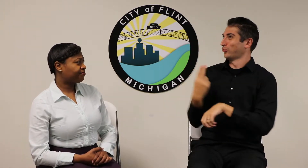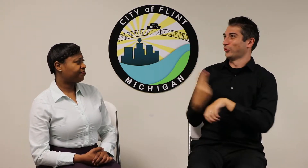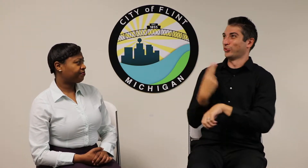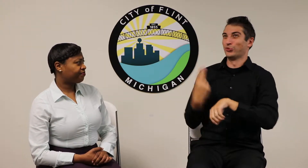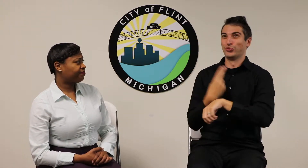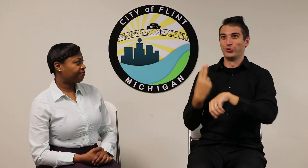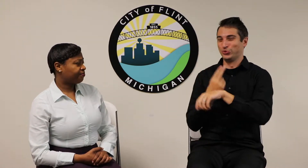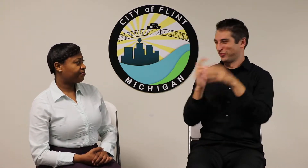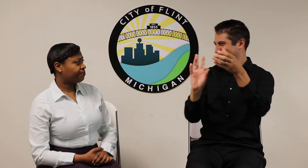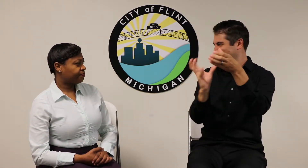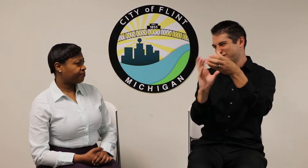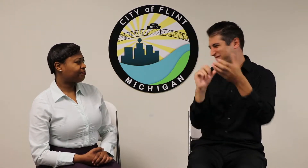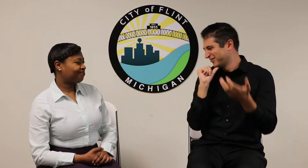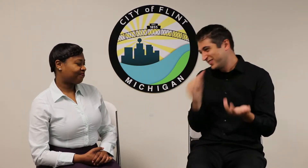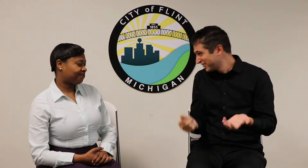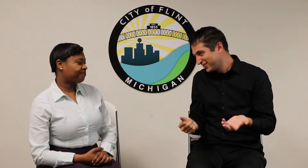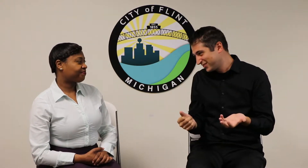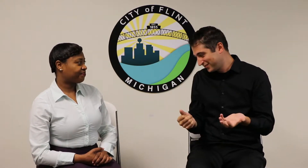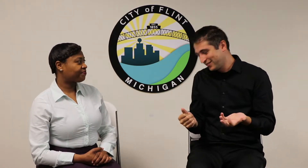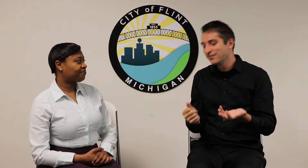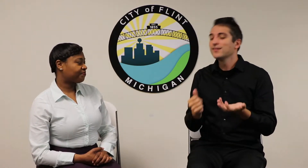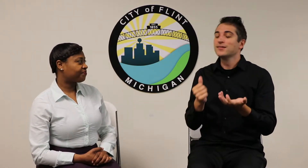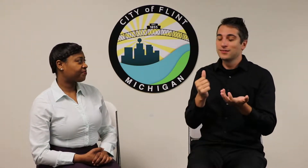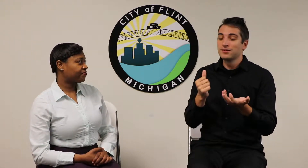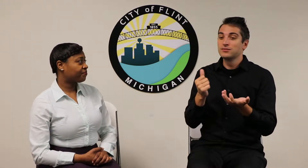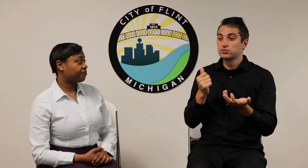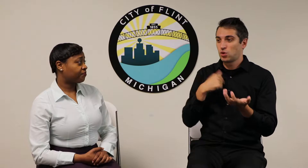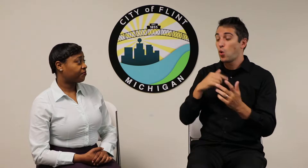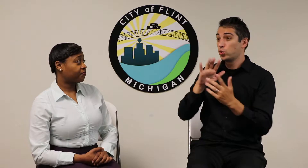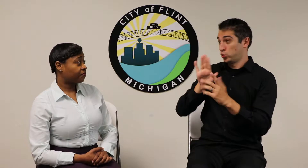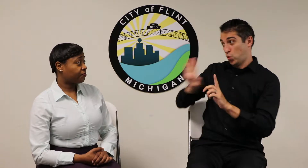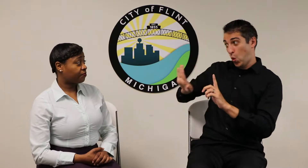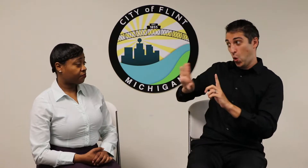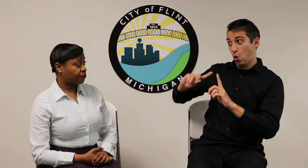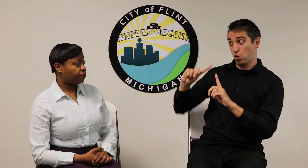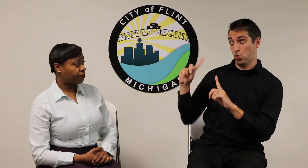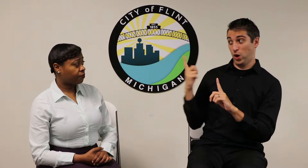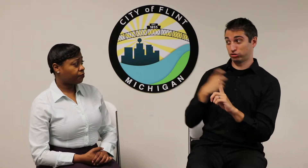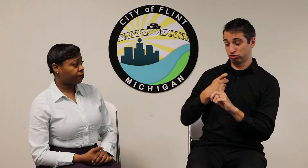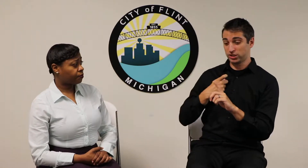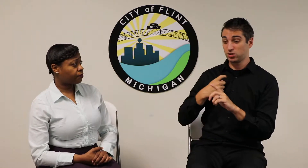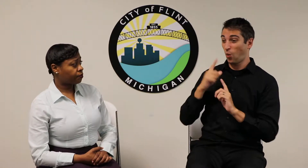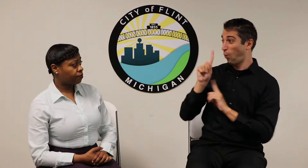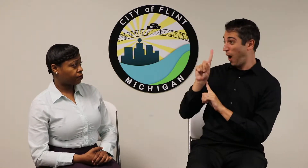required to use filters. So back to your question, one means you're headed in the